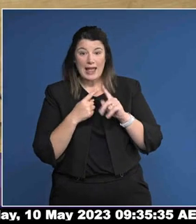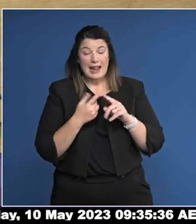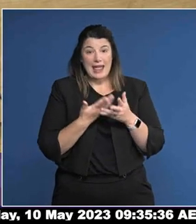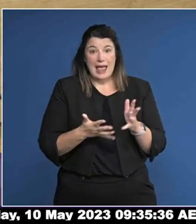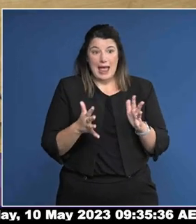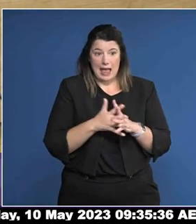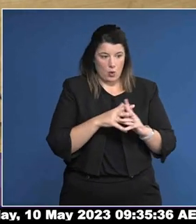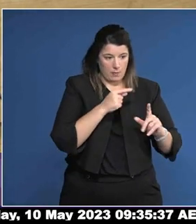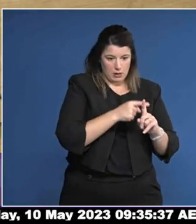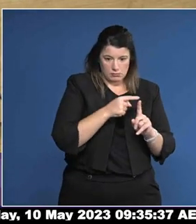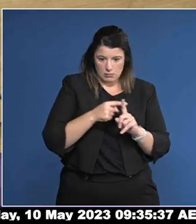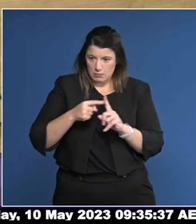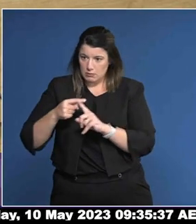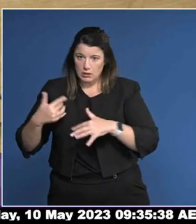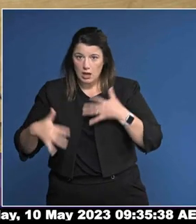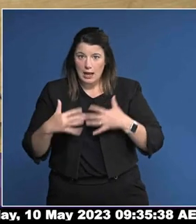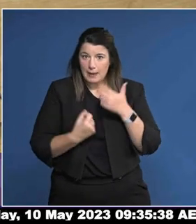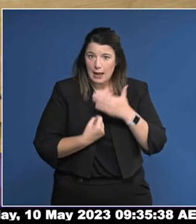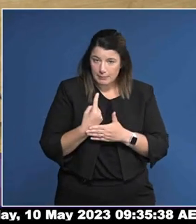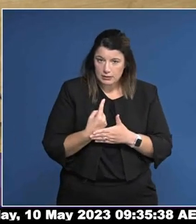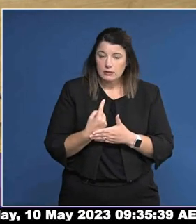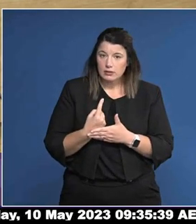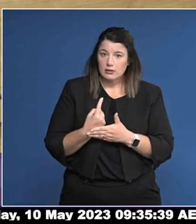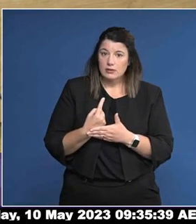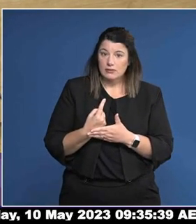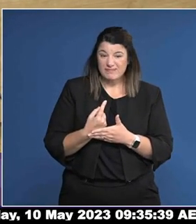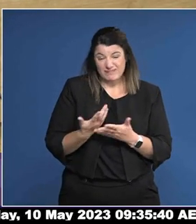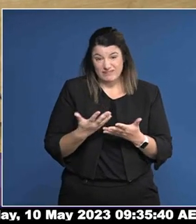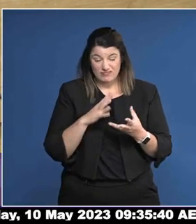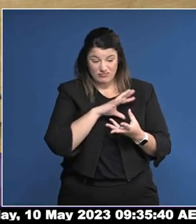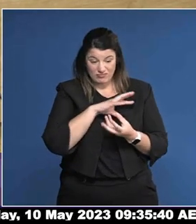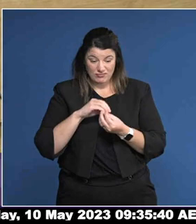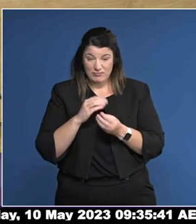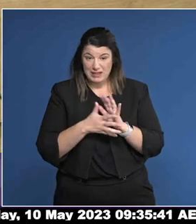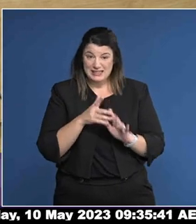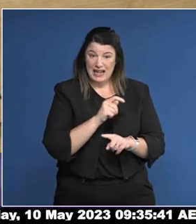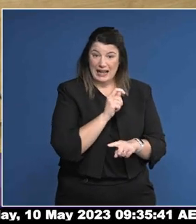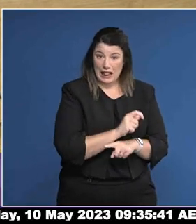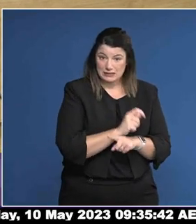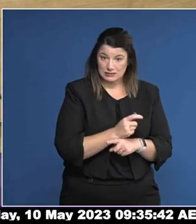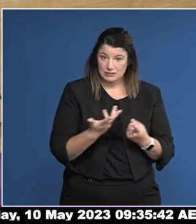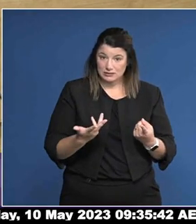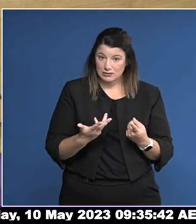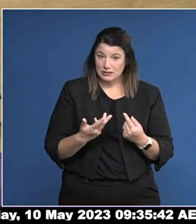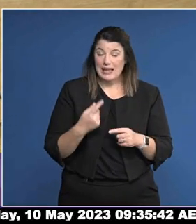harm" is described, that, in effect, it is neglect and it is neglect over a period of